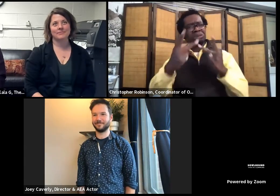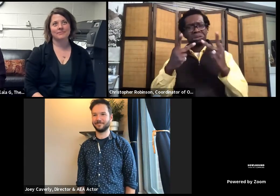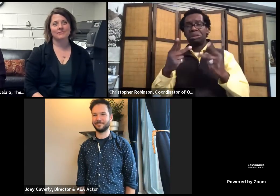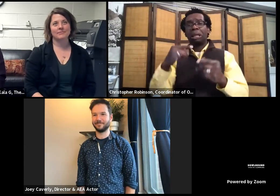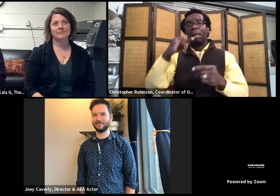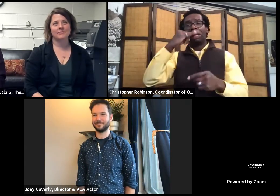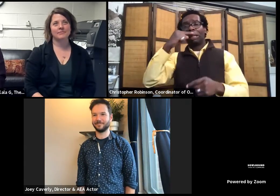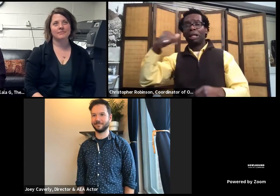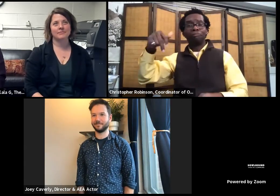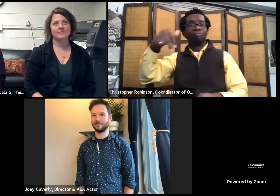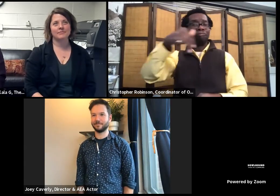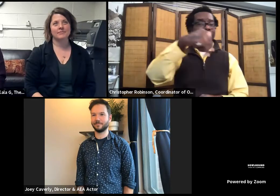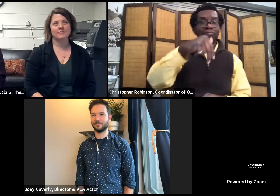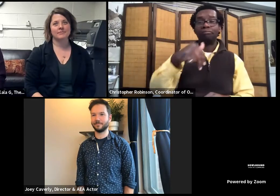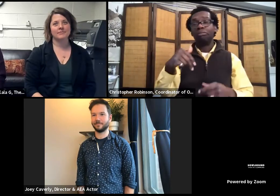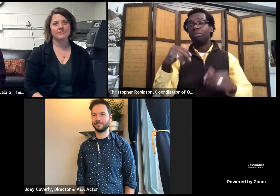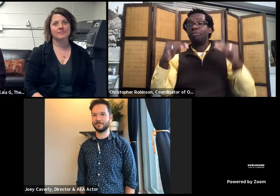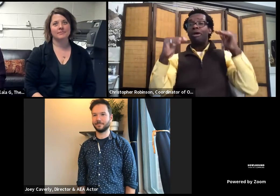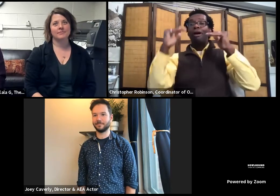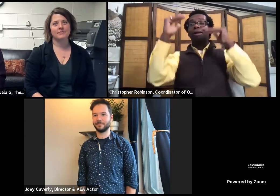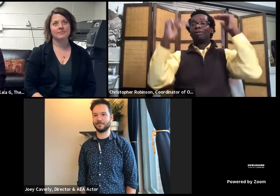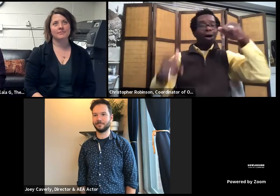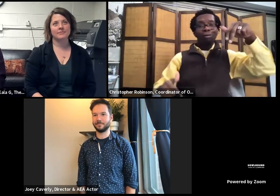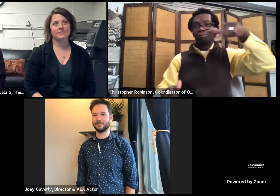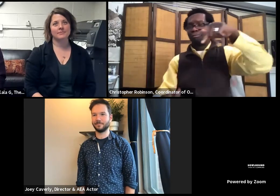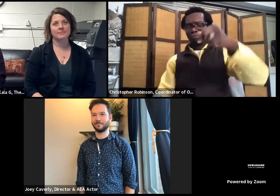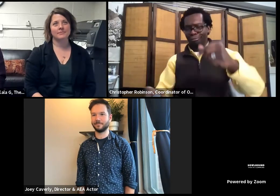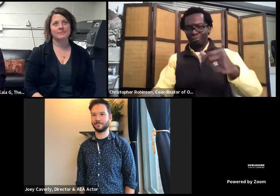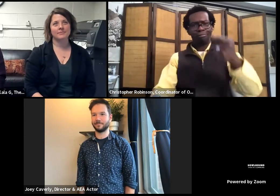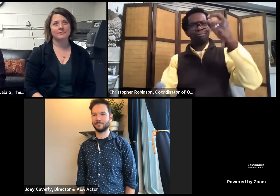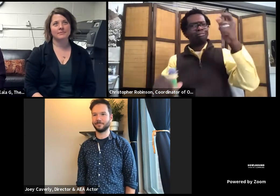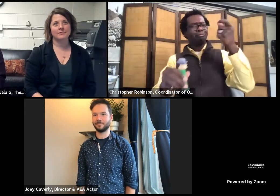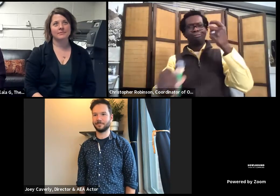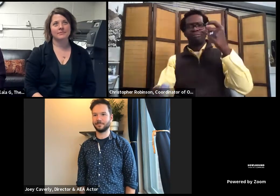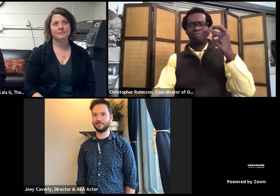For many years, people would see children and adults